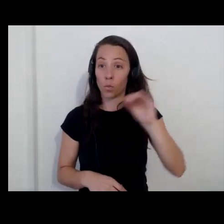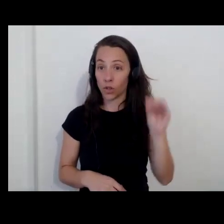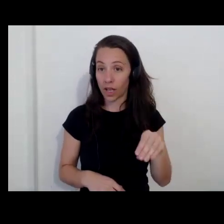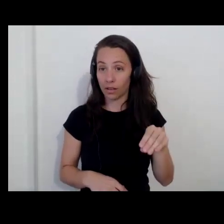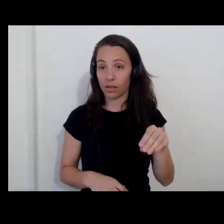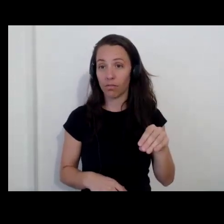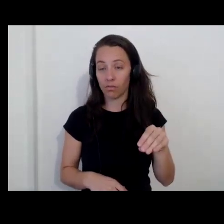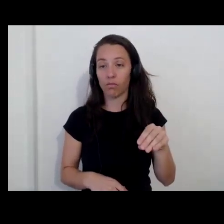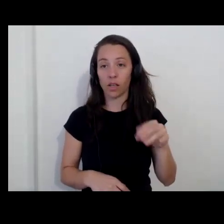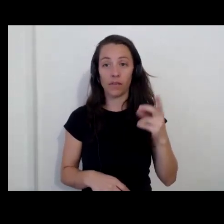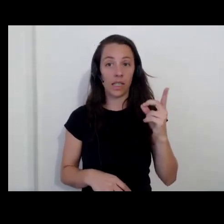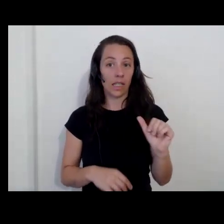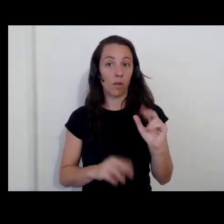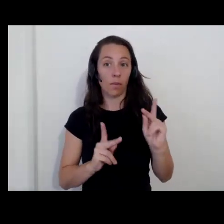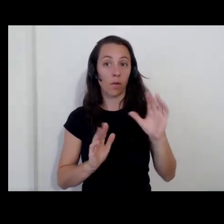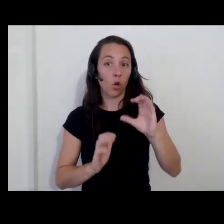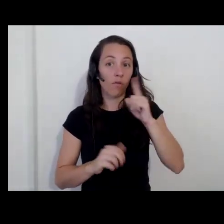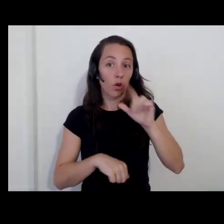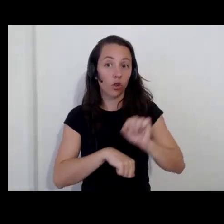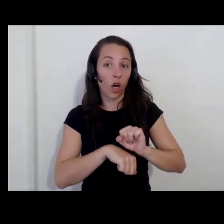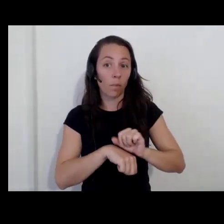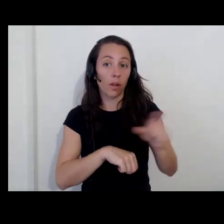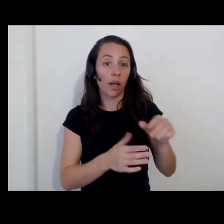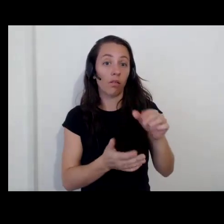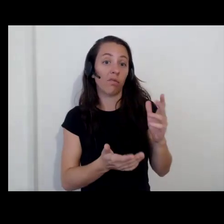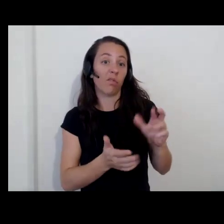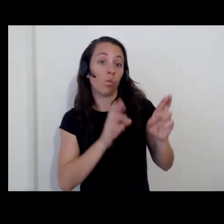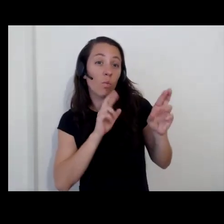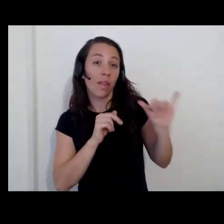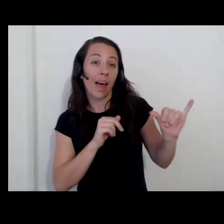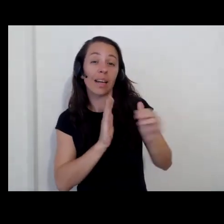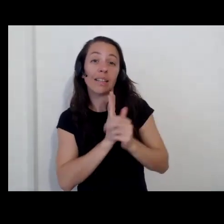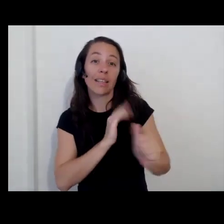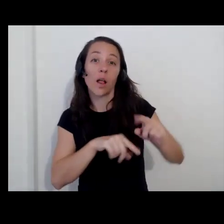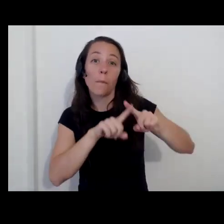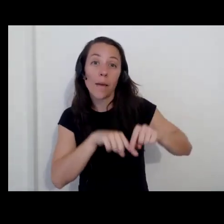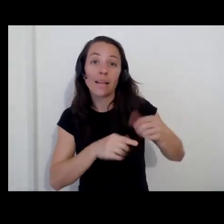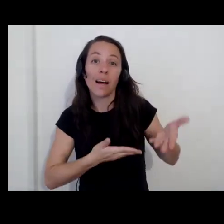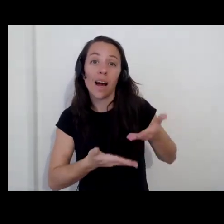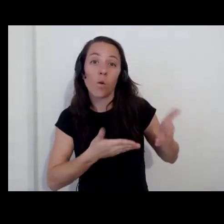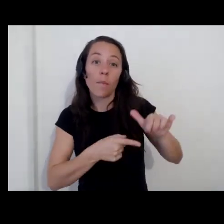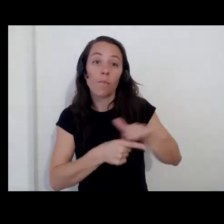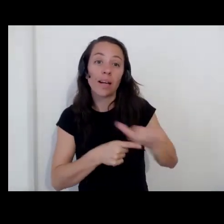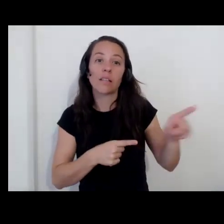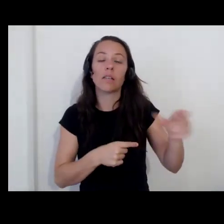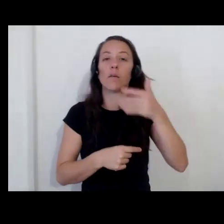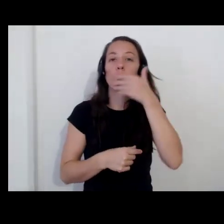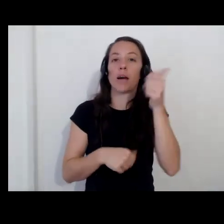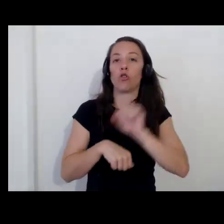job seekers reported that skill based hiring practices led to better job matches and greater